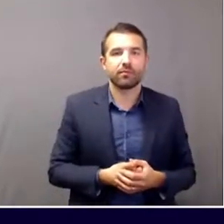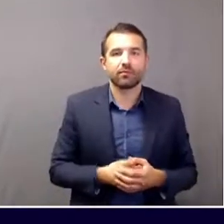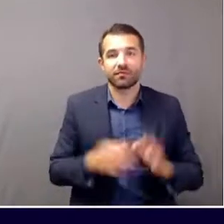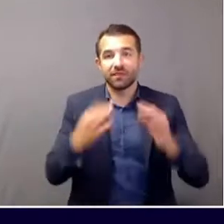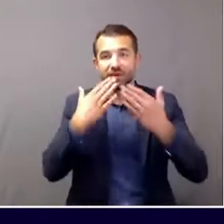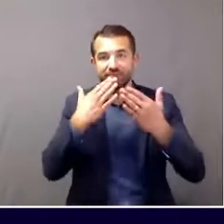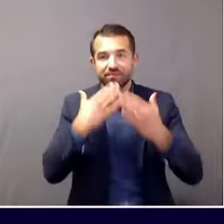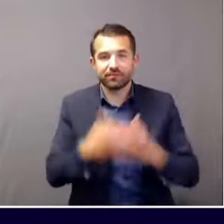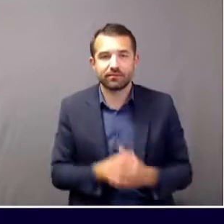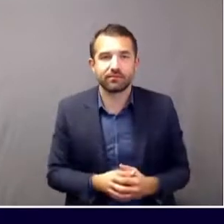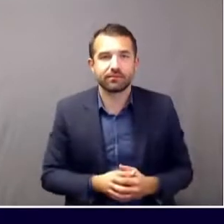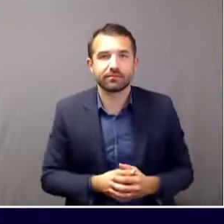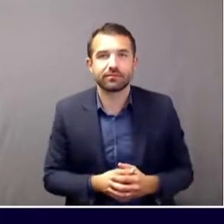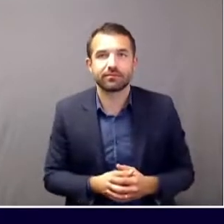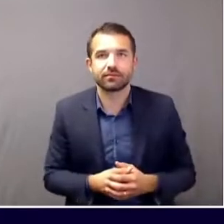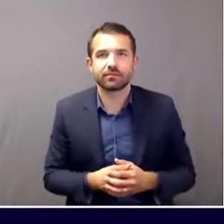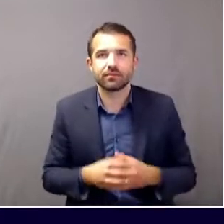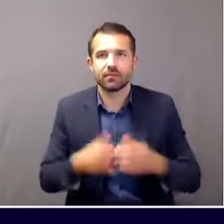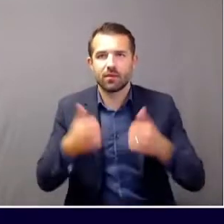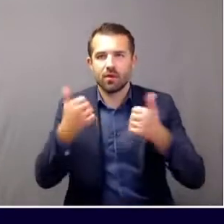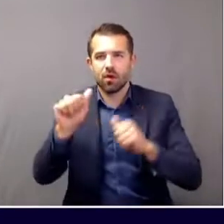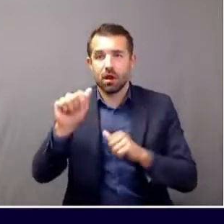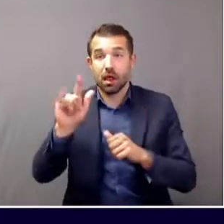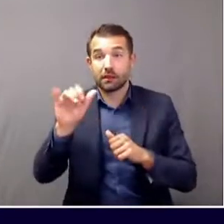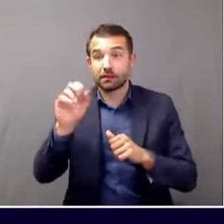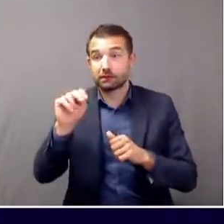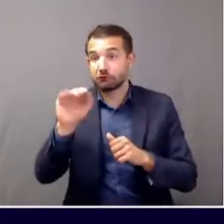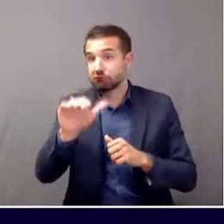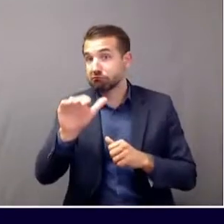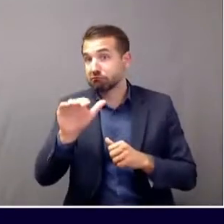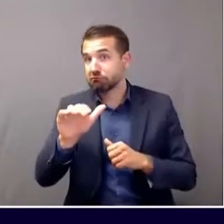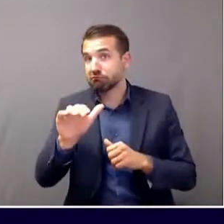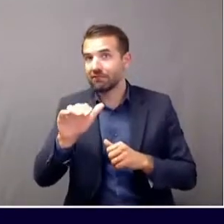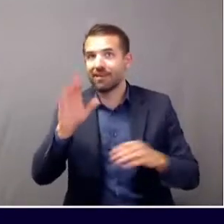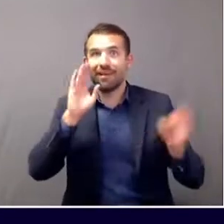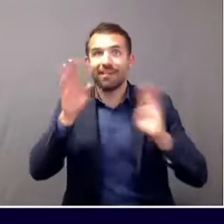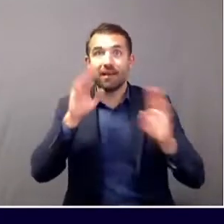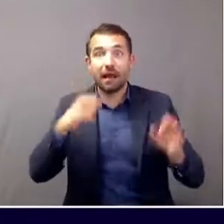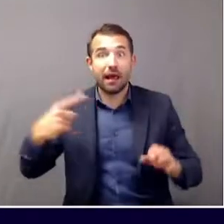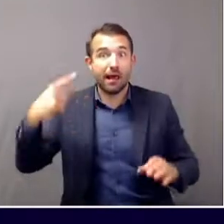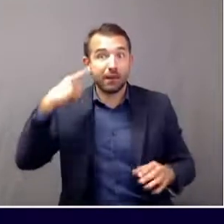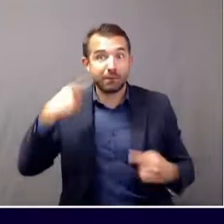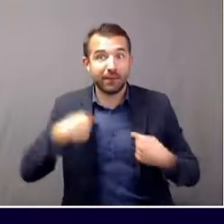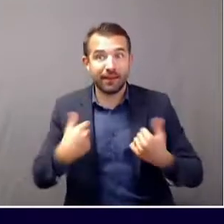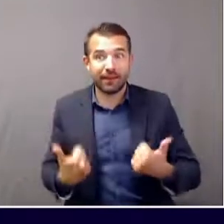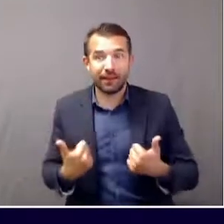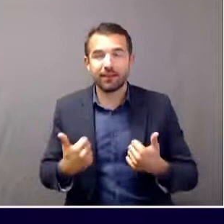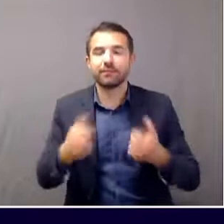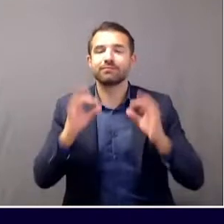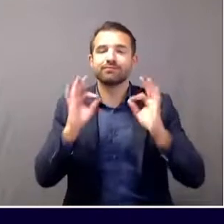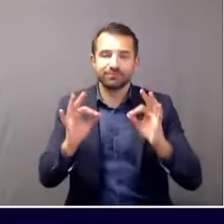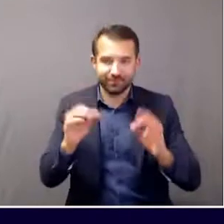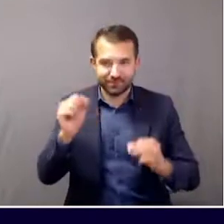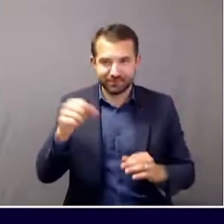Ross Elsom